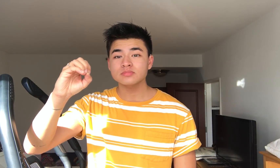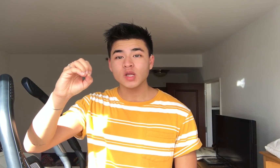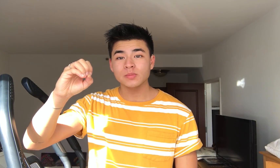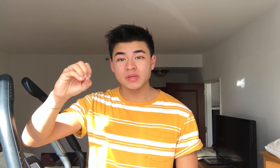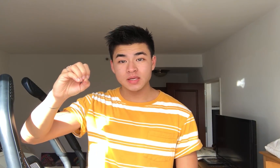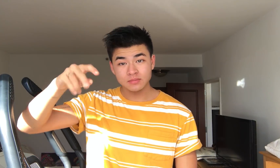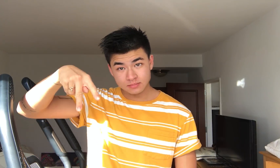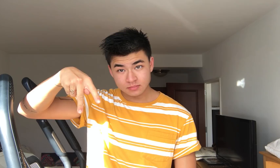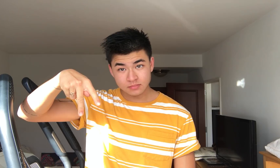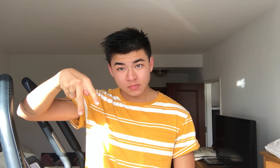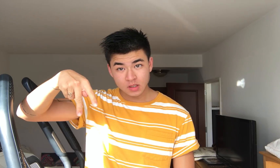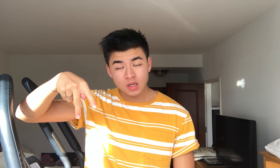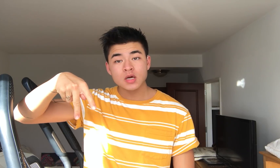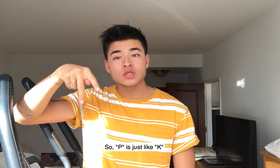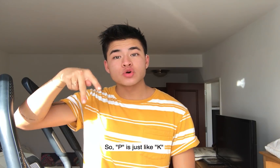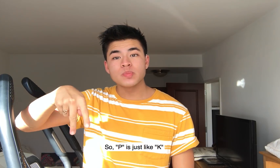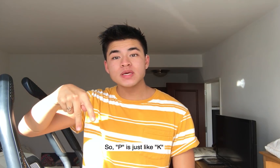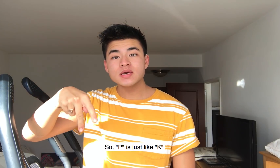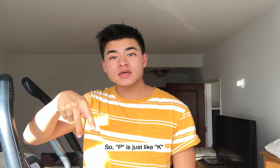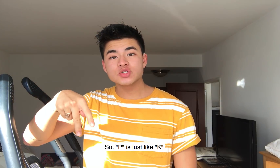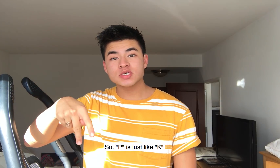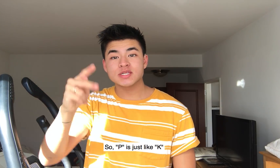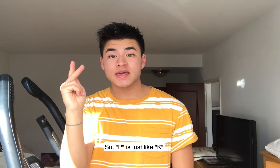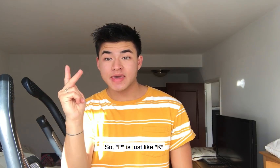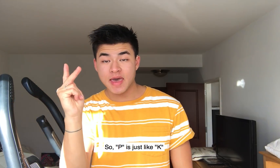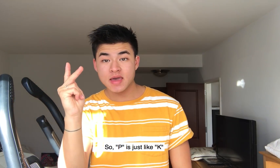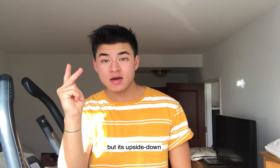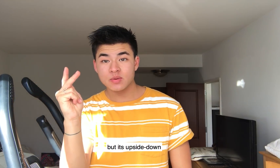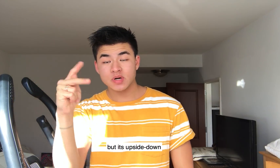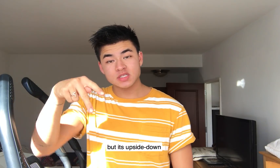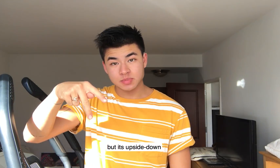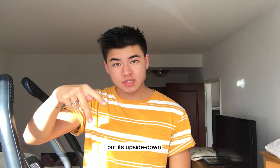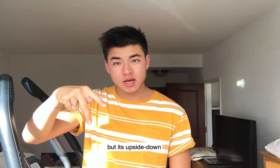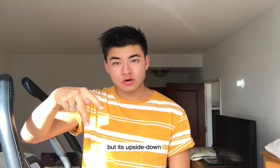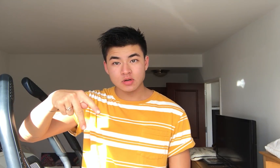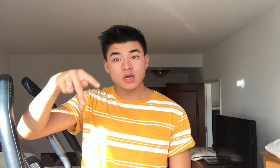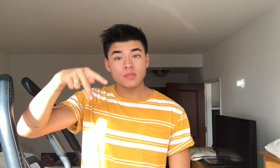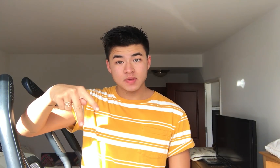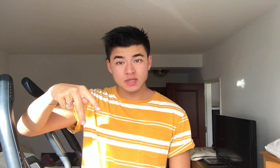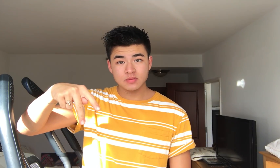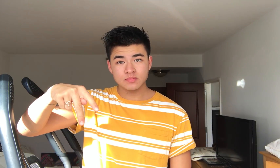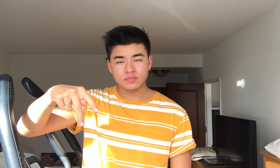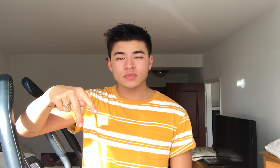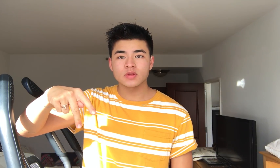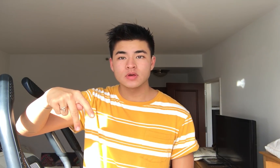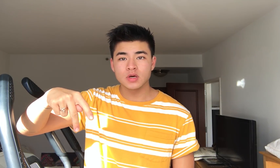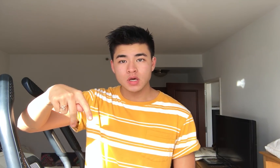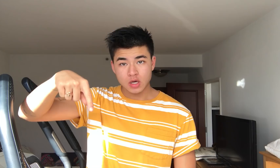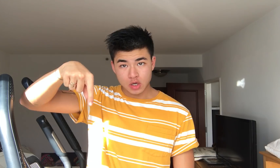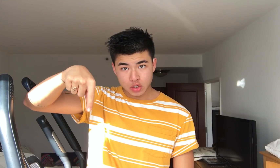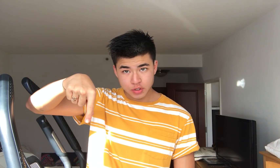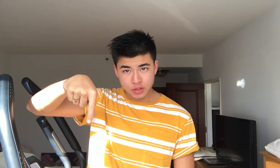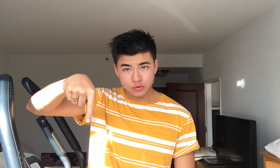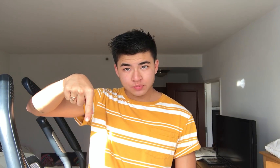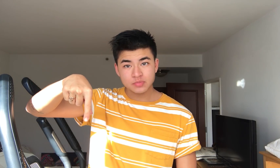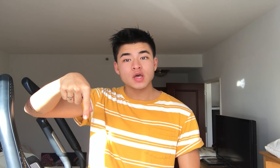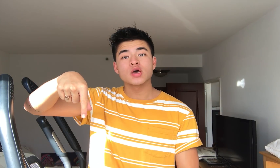P so P is just like K, but it's upside down p q